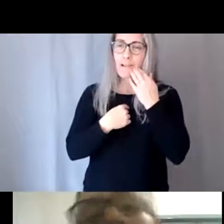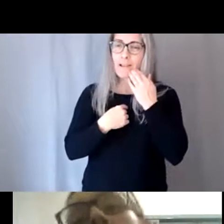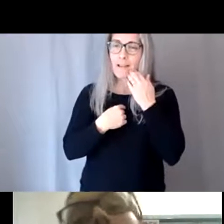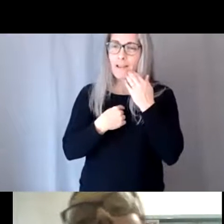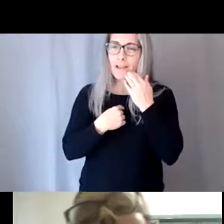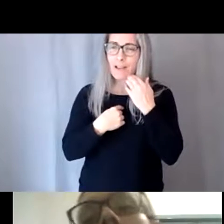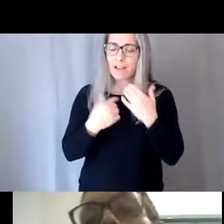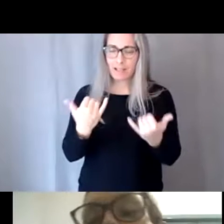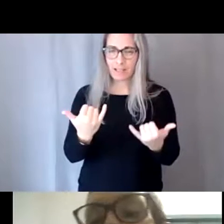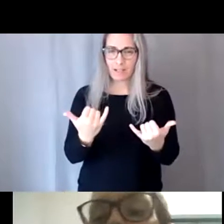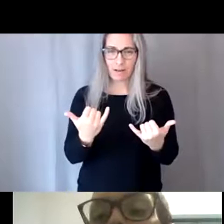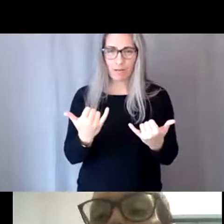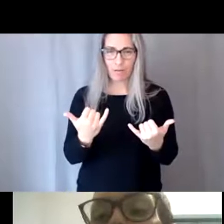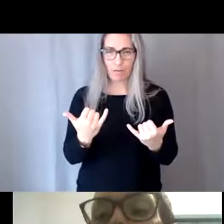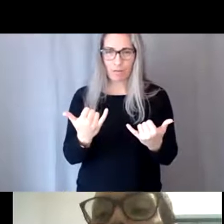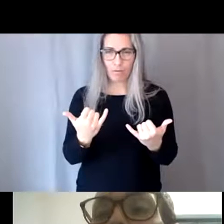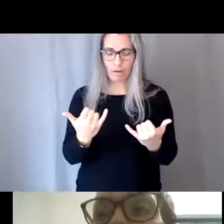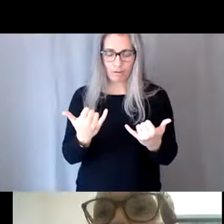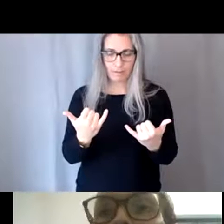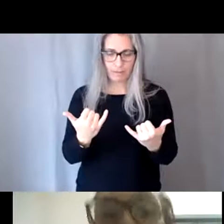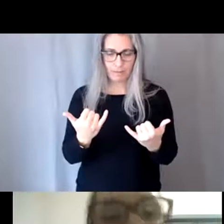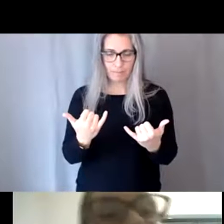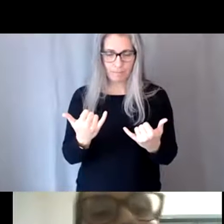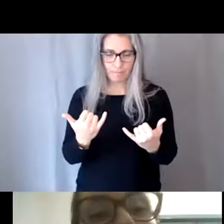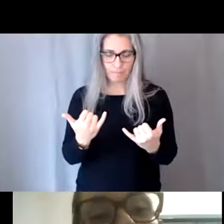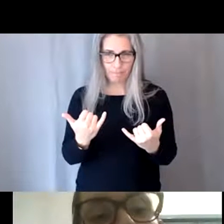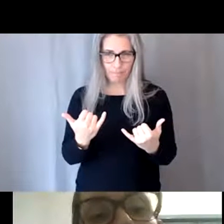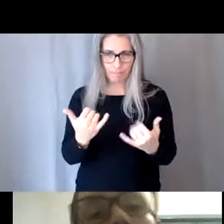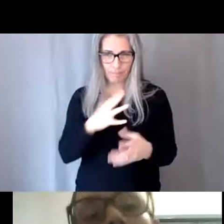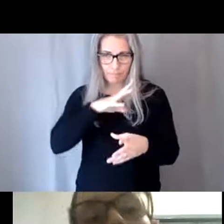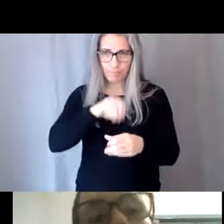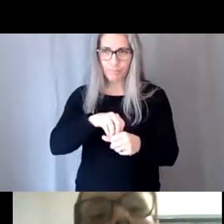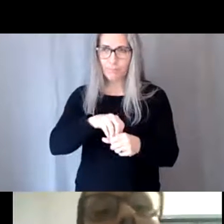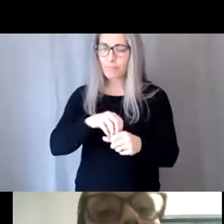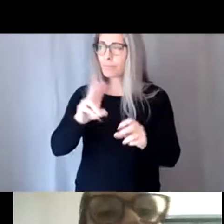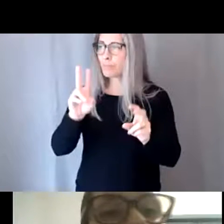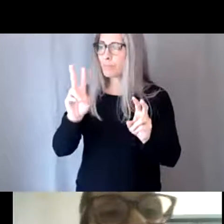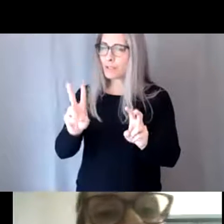and the things that World Health Organization